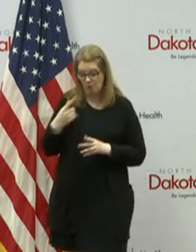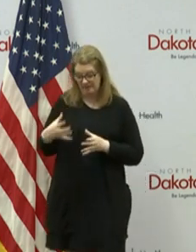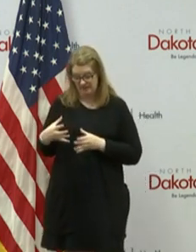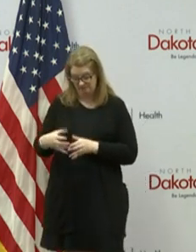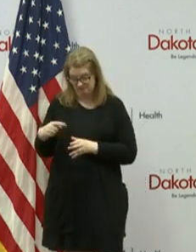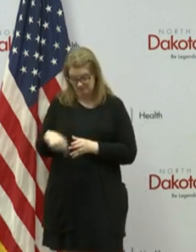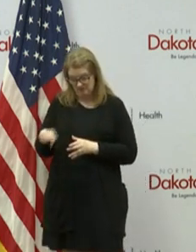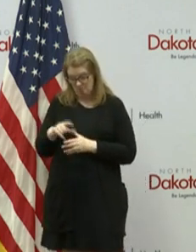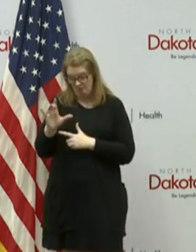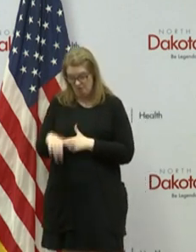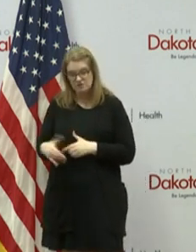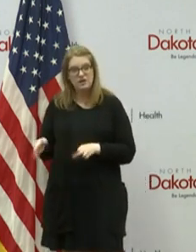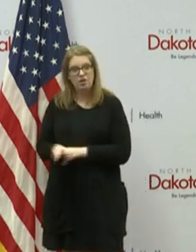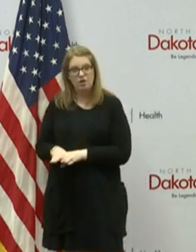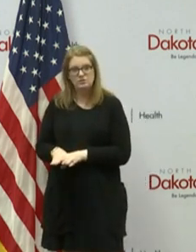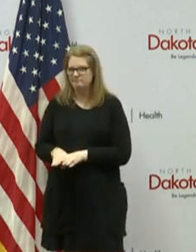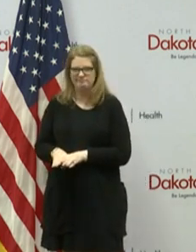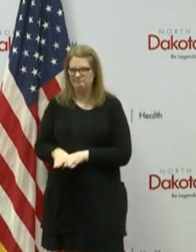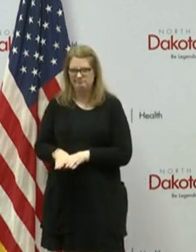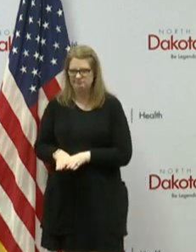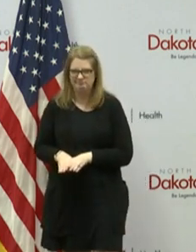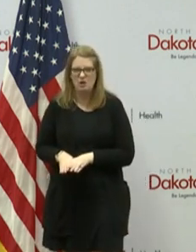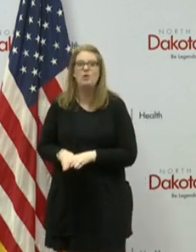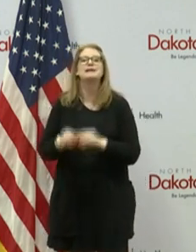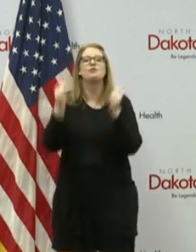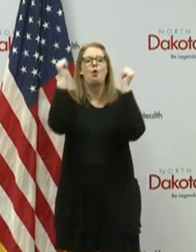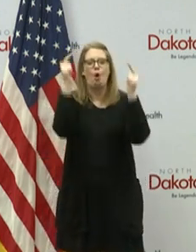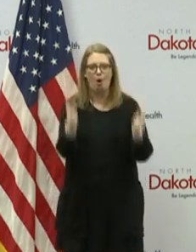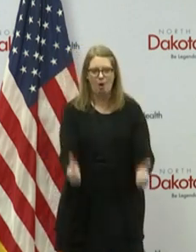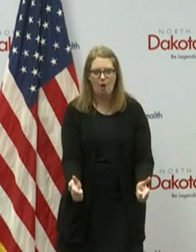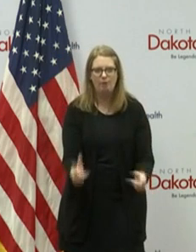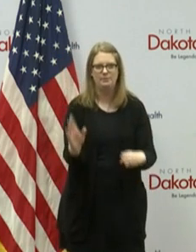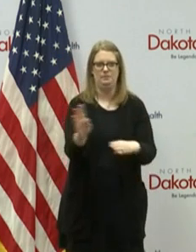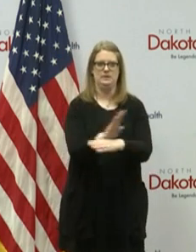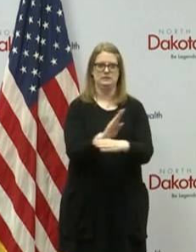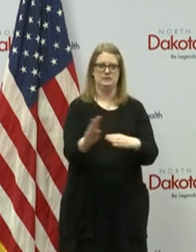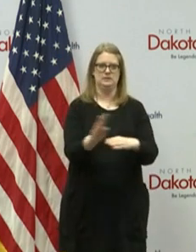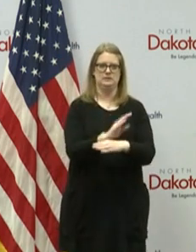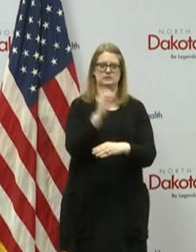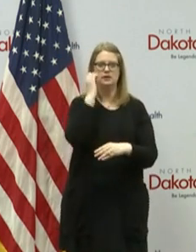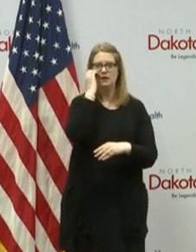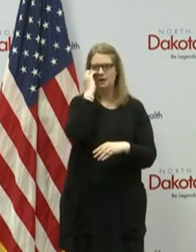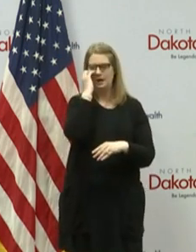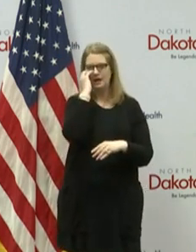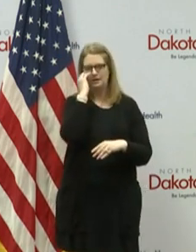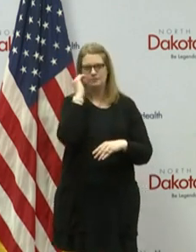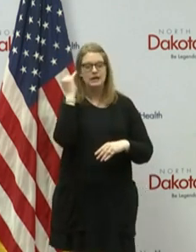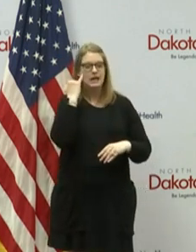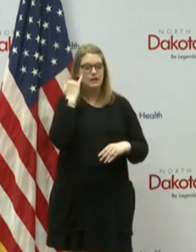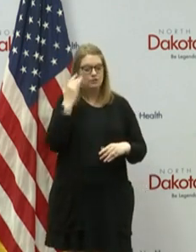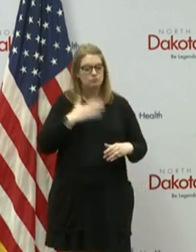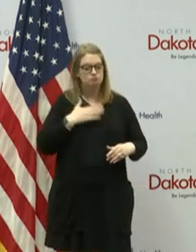ALSO PUTTING OUT THE NORTH DAKOTA SMARTSTART RESOURCES NOT JUST THE ONES THAT WERE COVERED